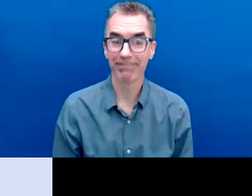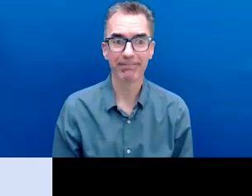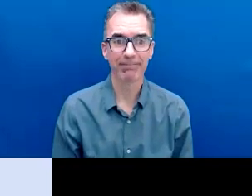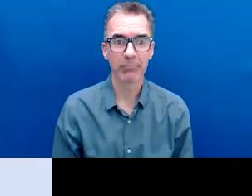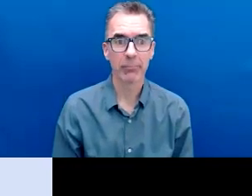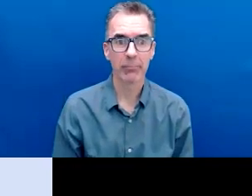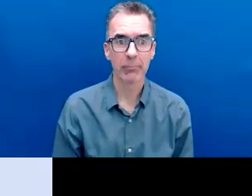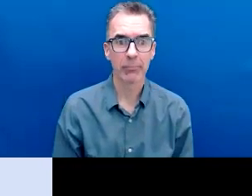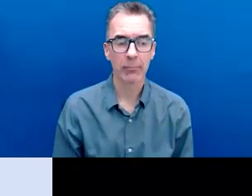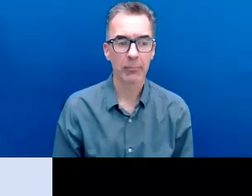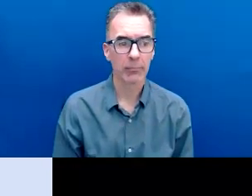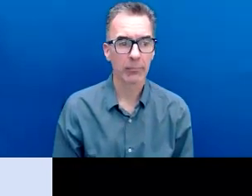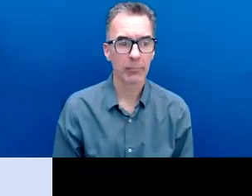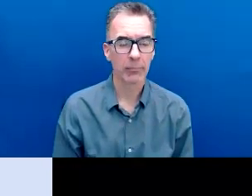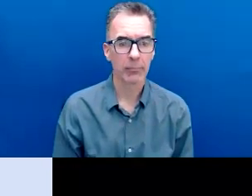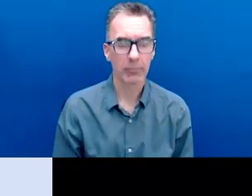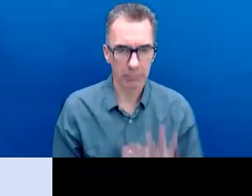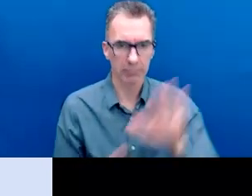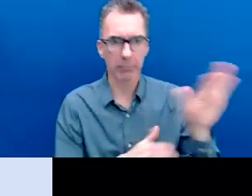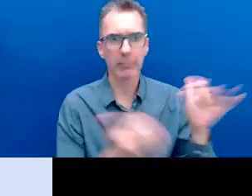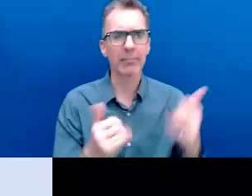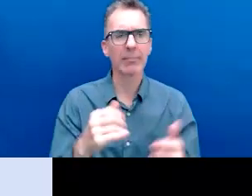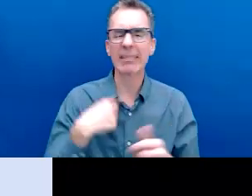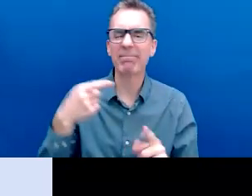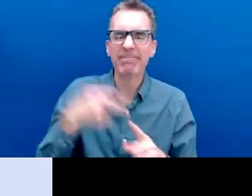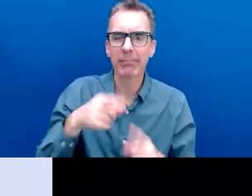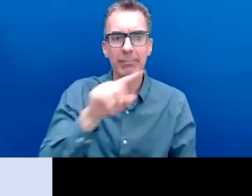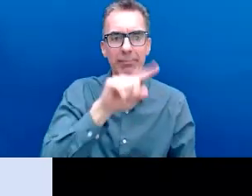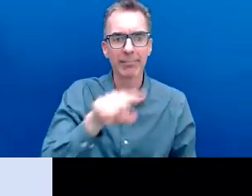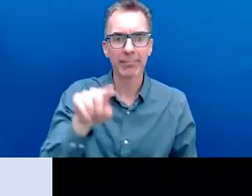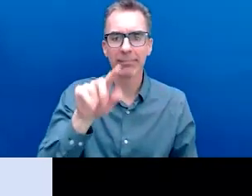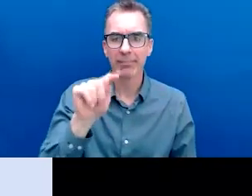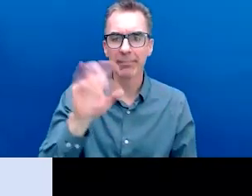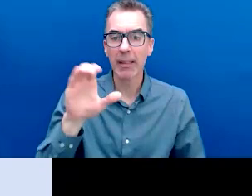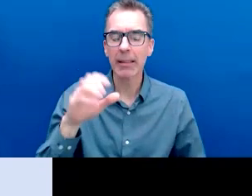I want to really quickly talk to you about ZTC and zero textbook cost, because this is looking